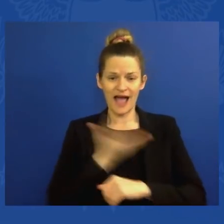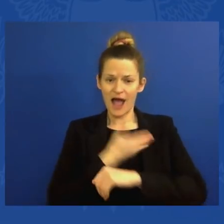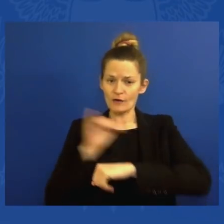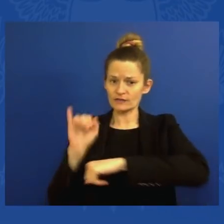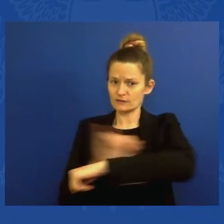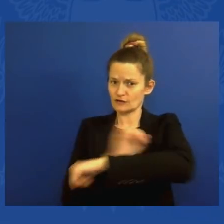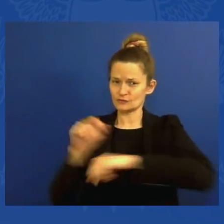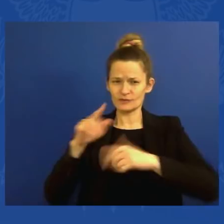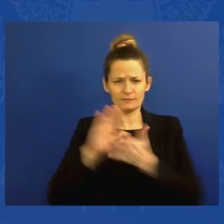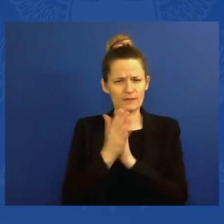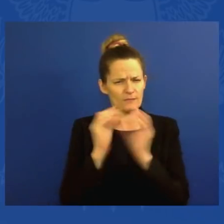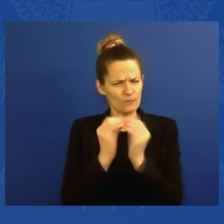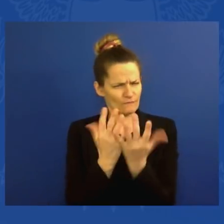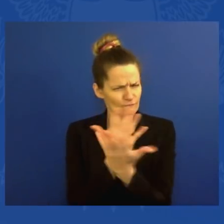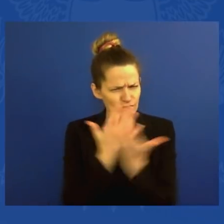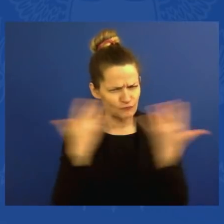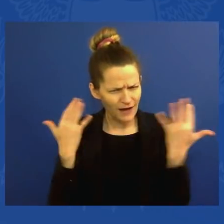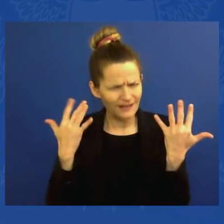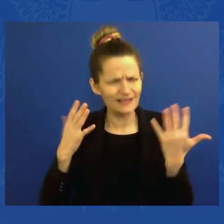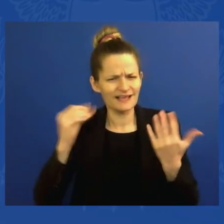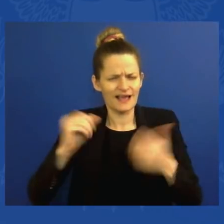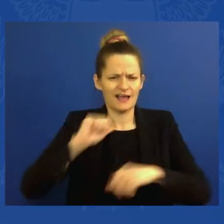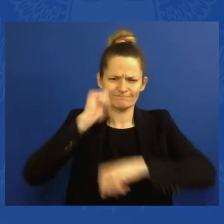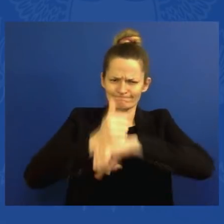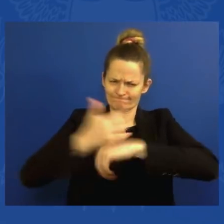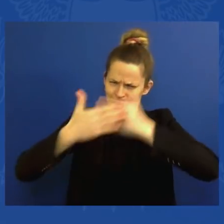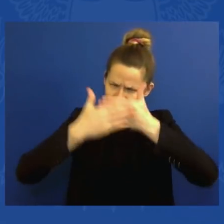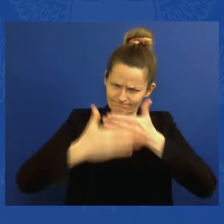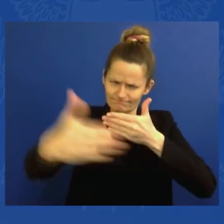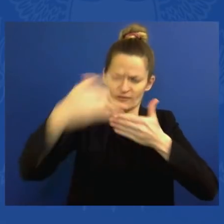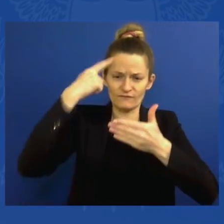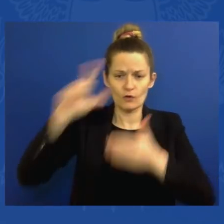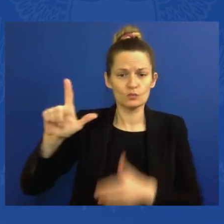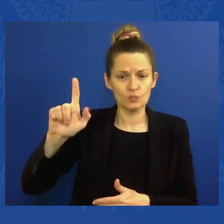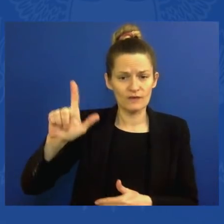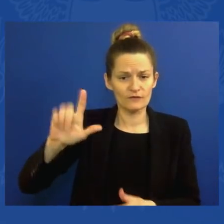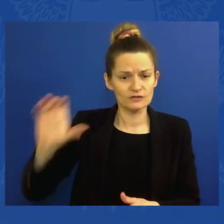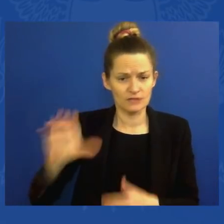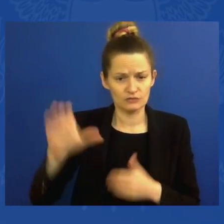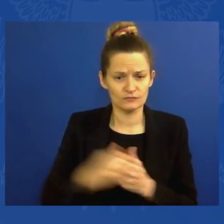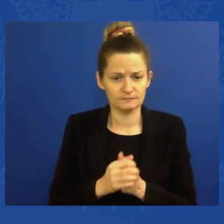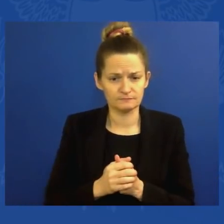and more resilient, with more jobs, more growth and more opportunities for America's workers.